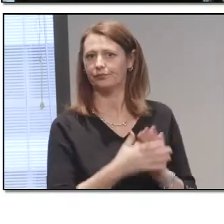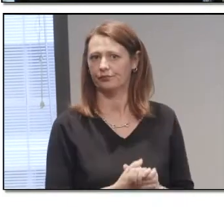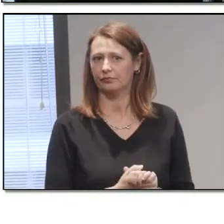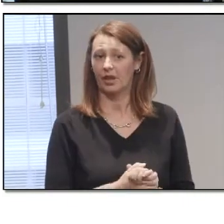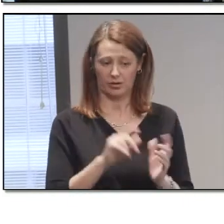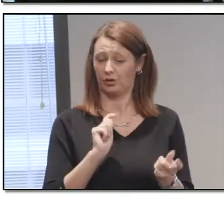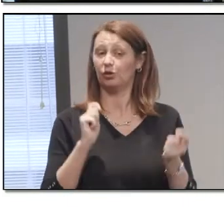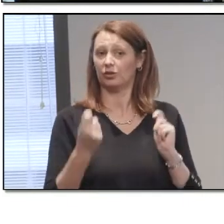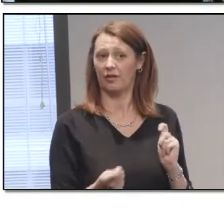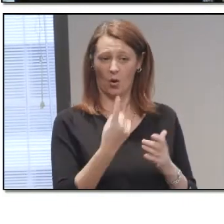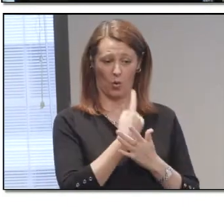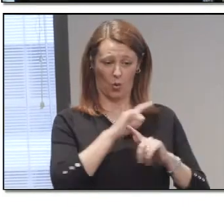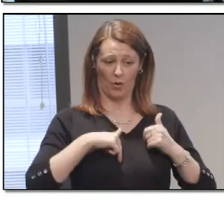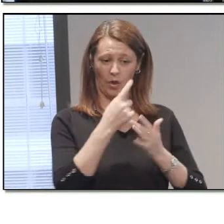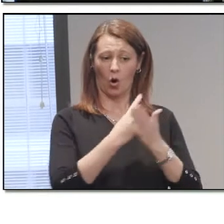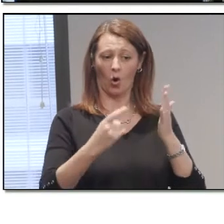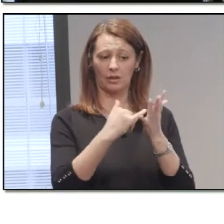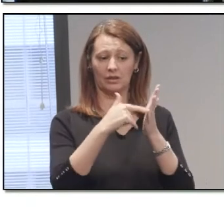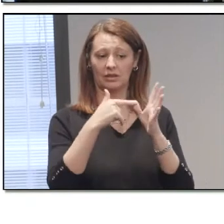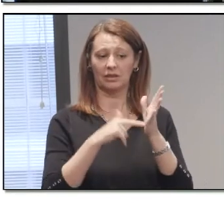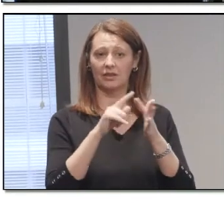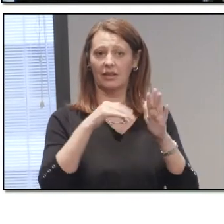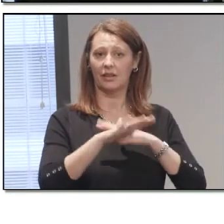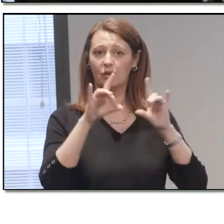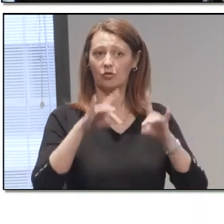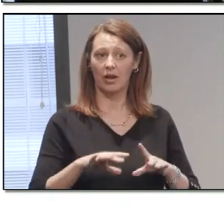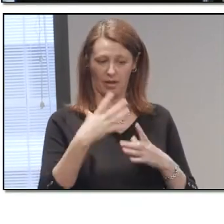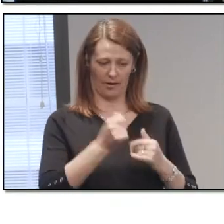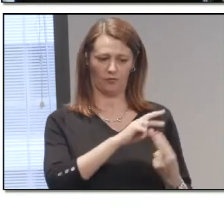we're actually the only state in Australia that has that responsibility and I think it's going